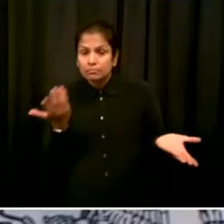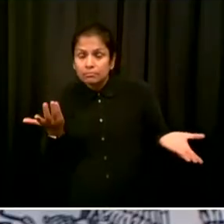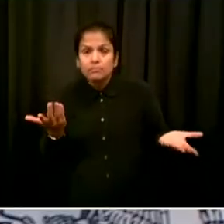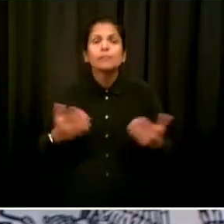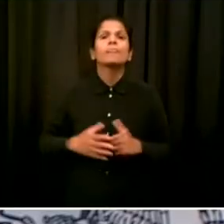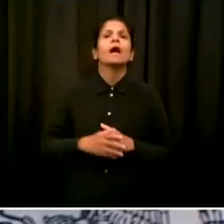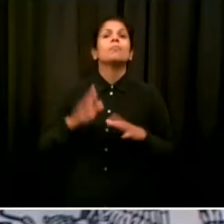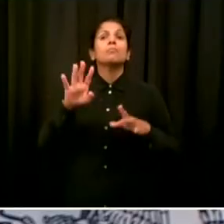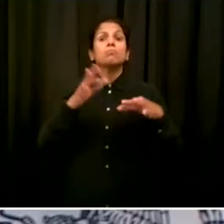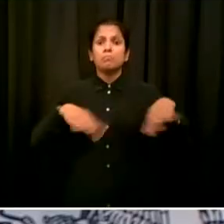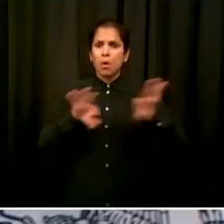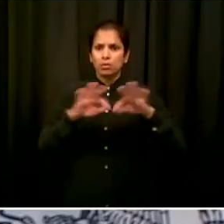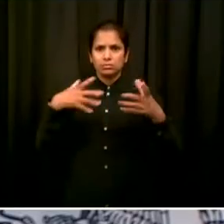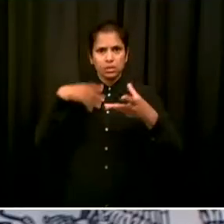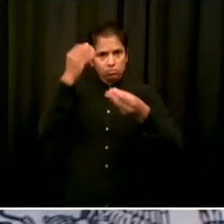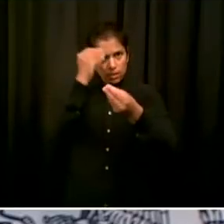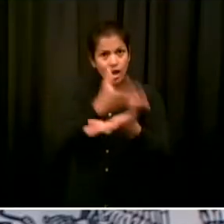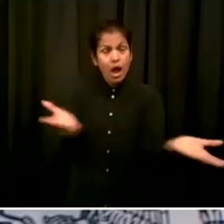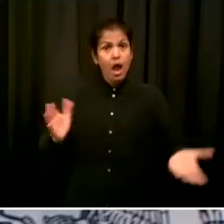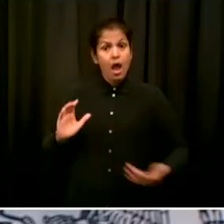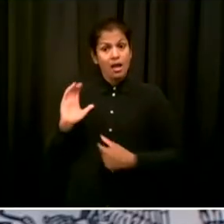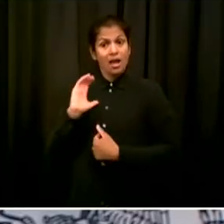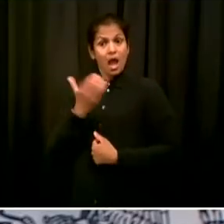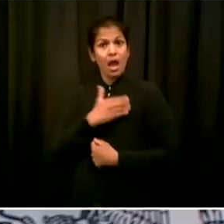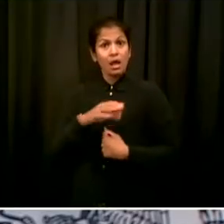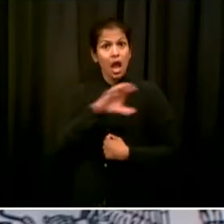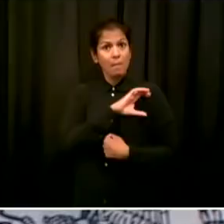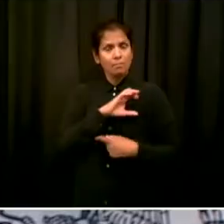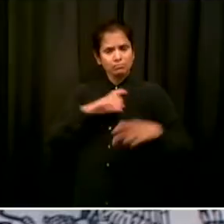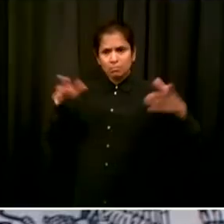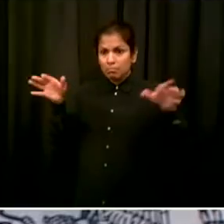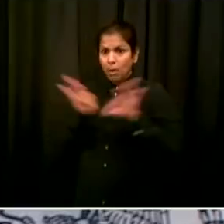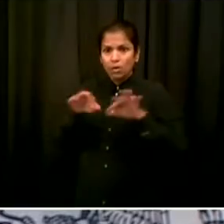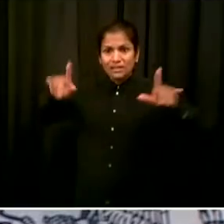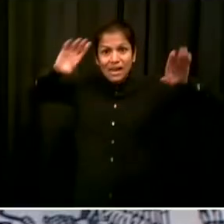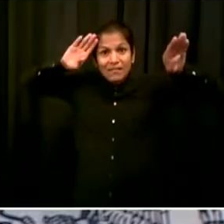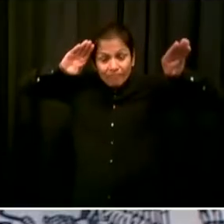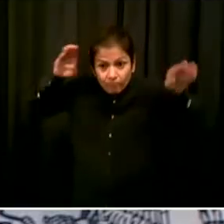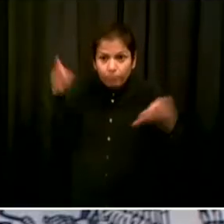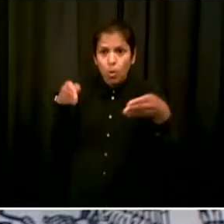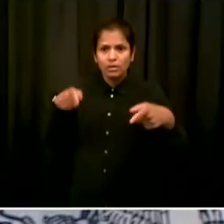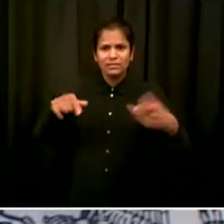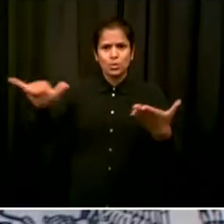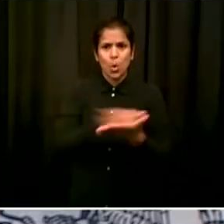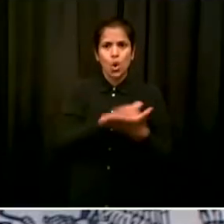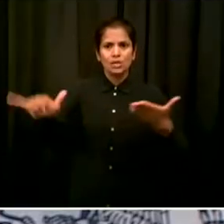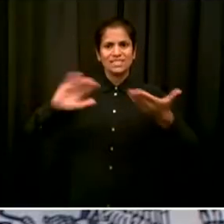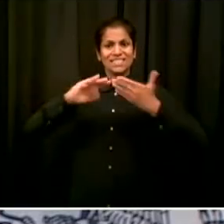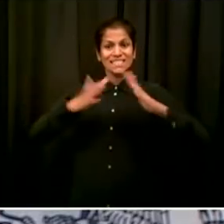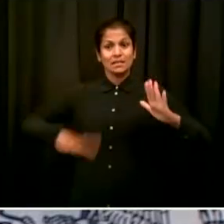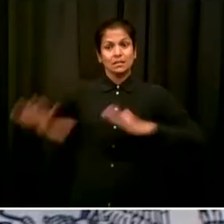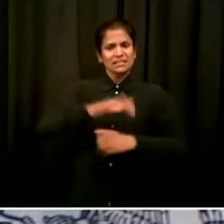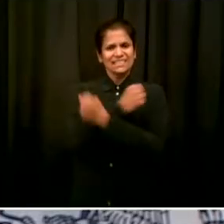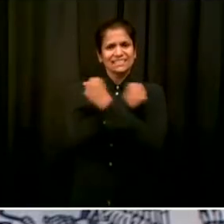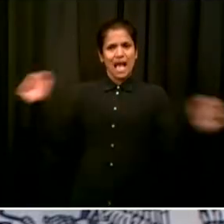SEE A LOT MORE BUT I DO THINK THAT PEOPLE NEED TO KNOW THAT ALL OF R OUPR